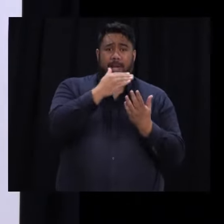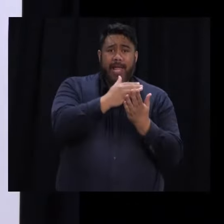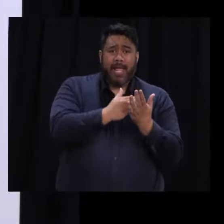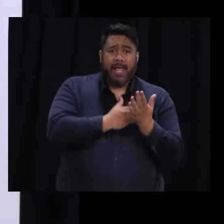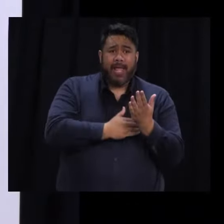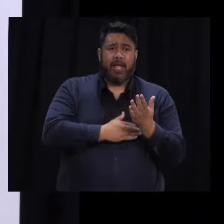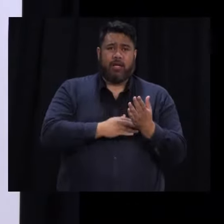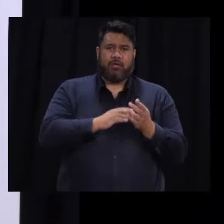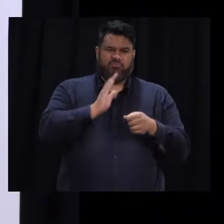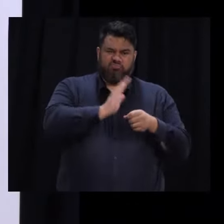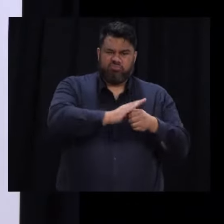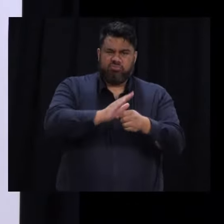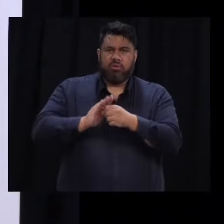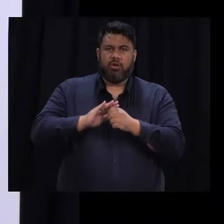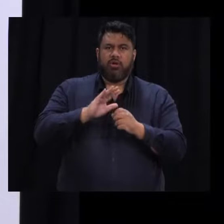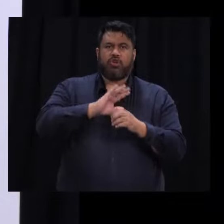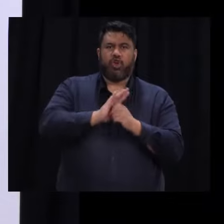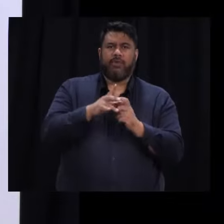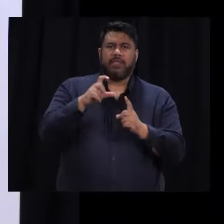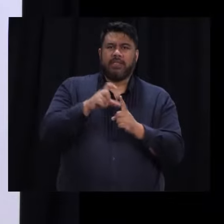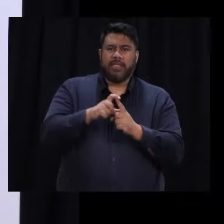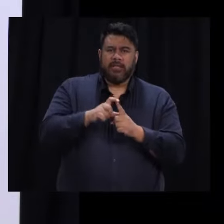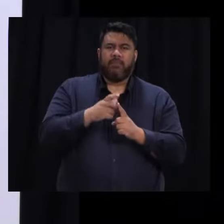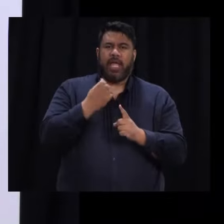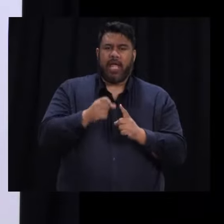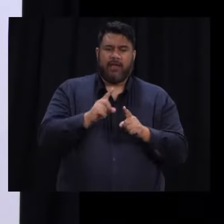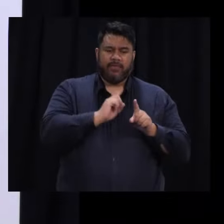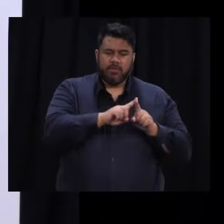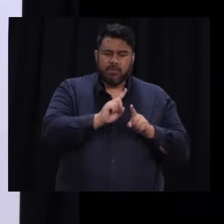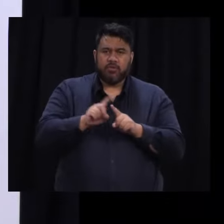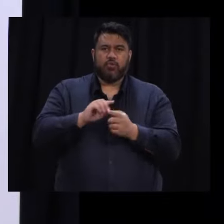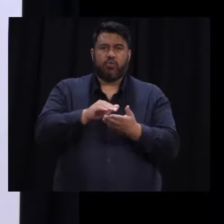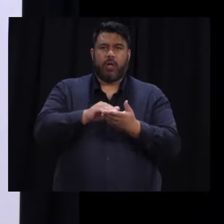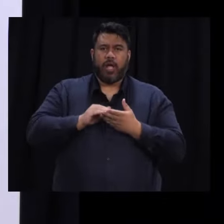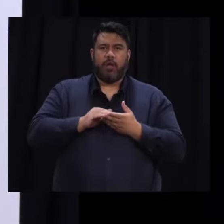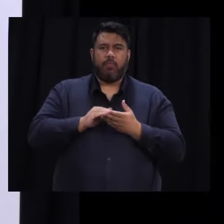our vaccine roll-out is an important part of our plan. We